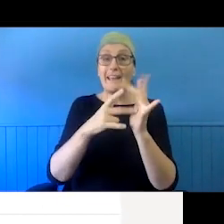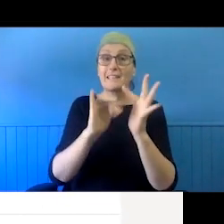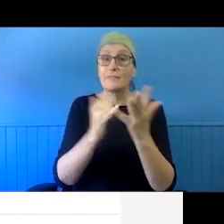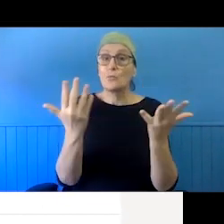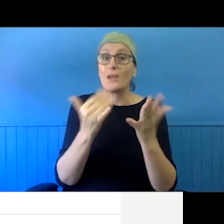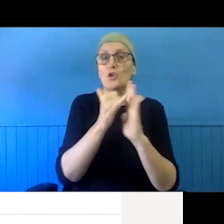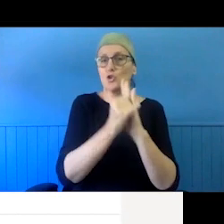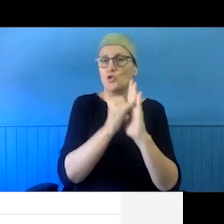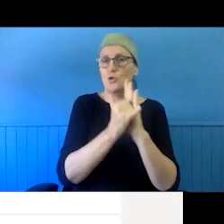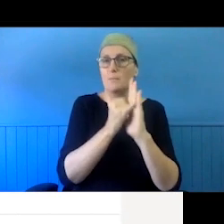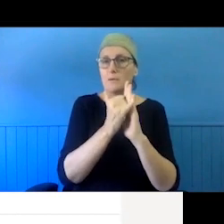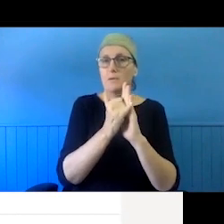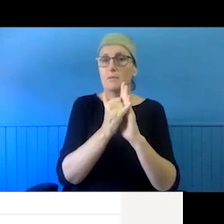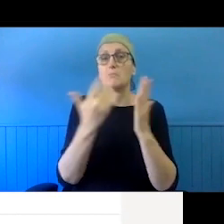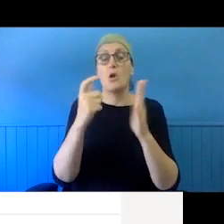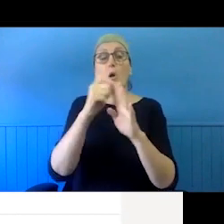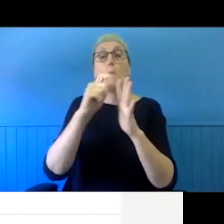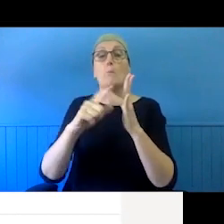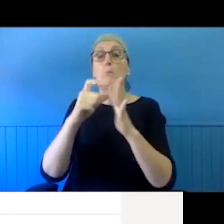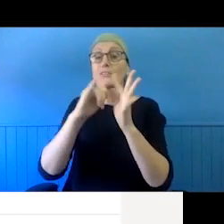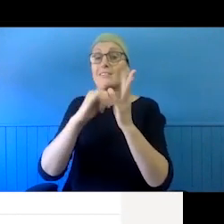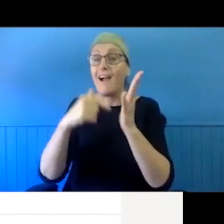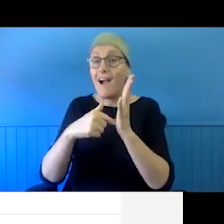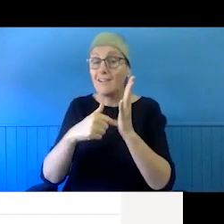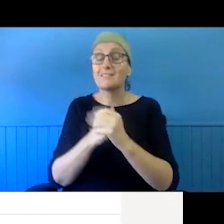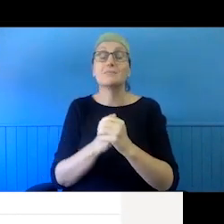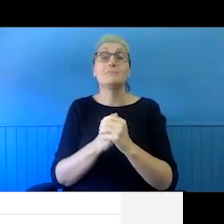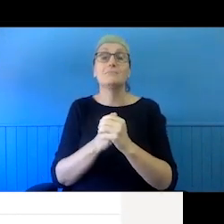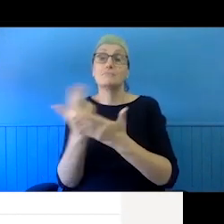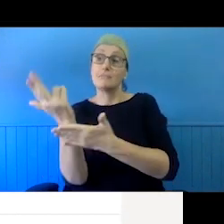No. 2. Illustrators are No. 3. Authors are No. 4. It's authors that